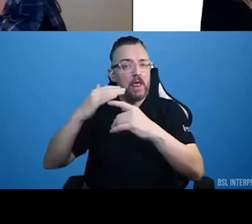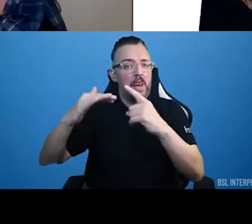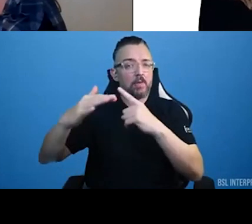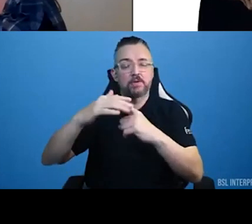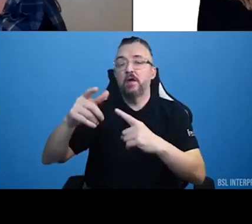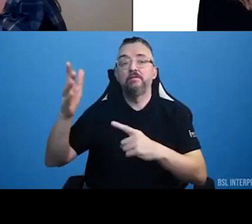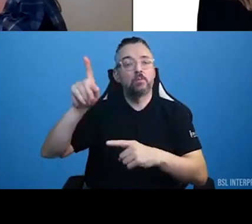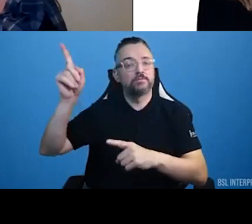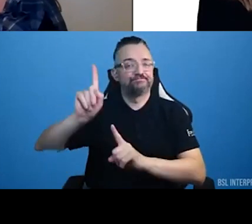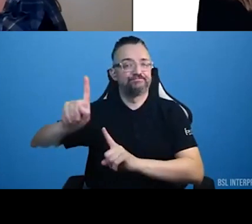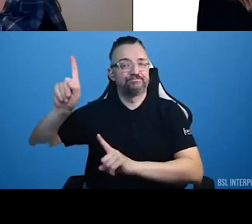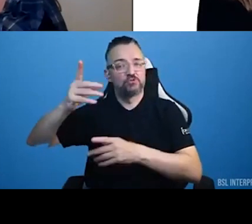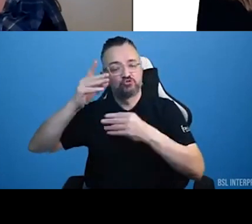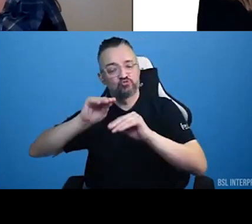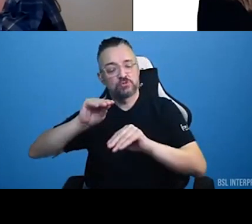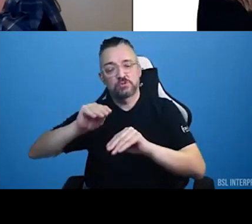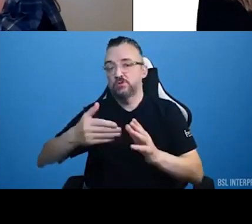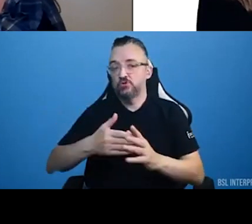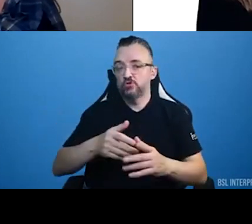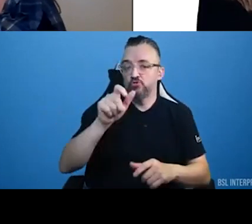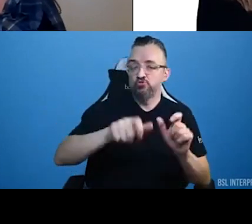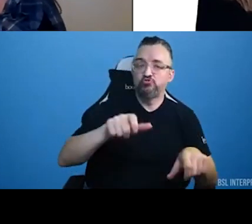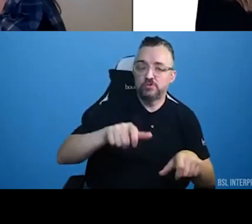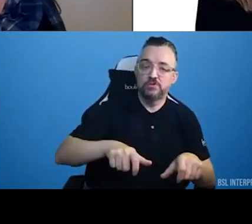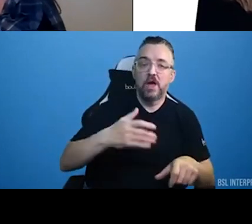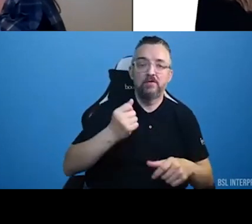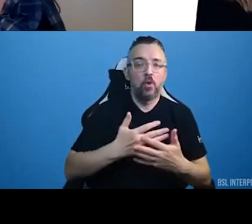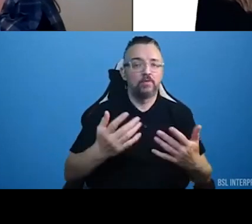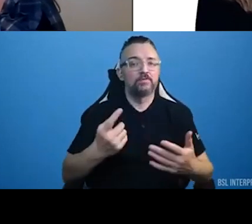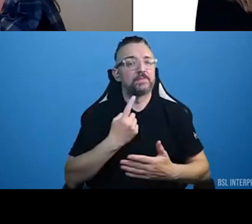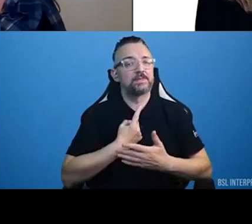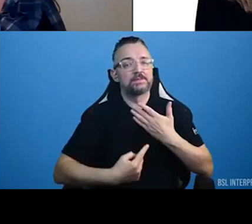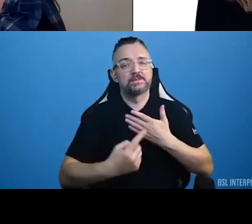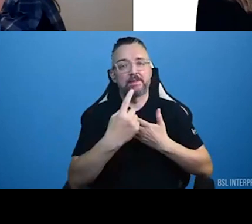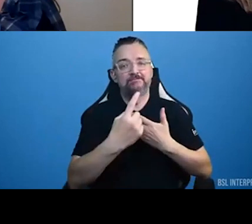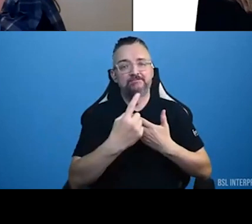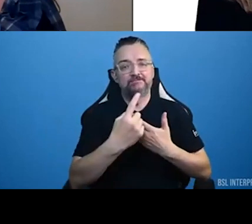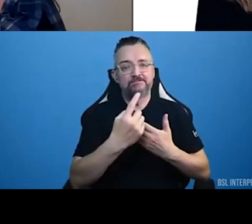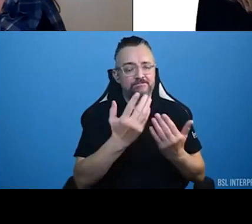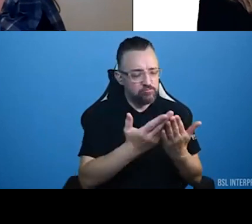and from the students themselves. There's so much sort of self-initiation and sort of looking into these things,